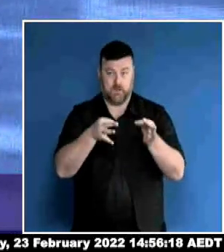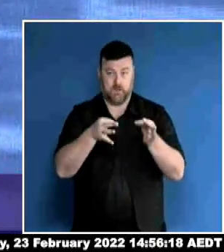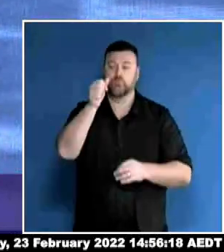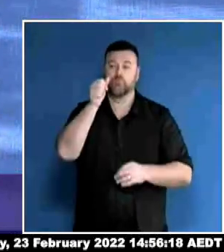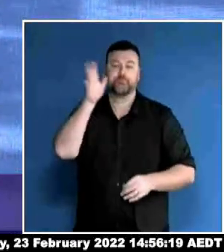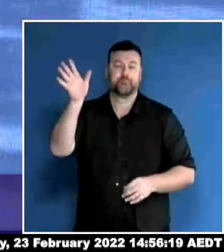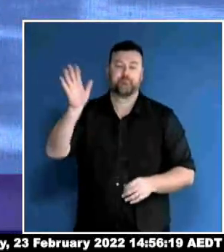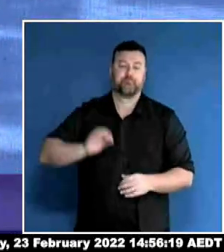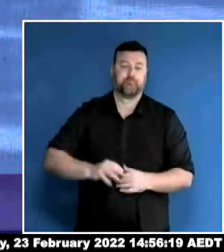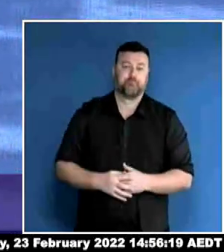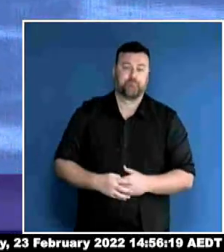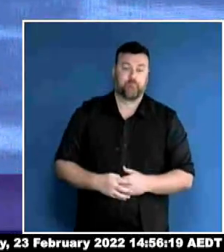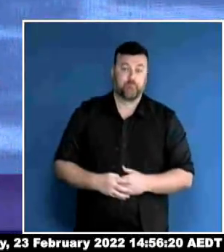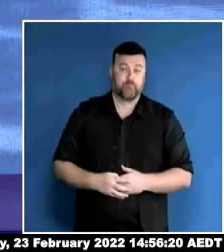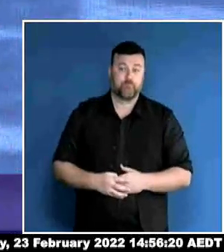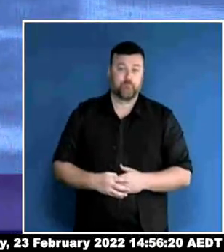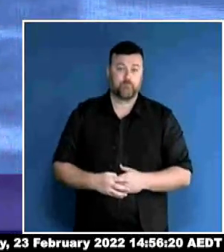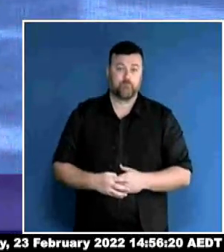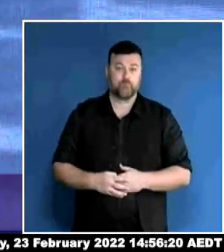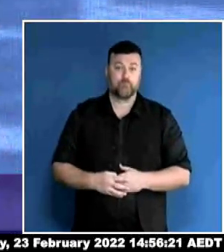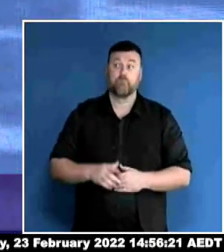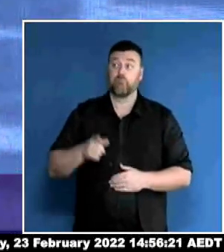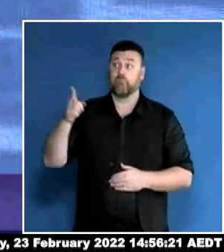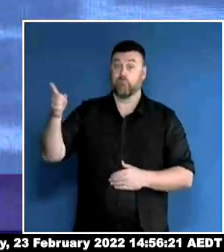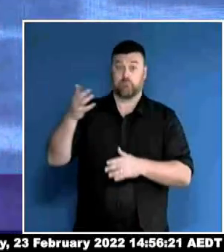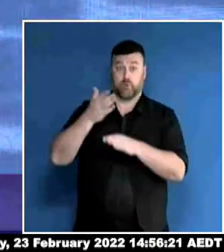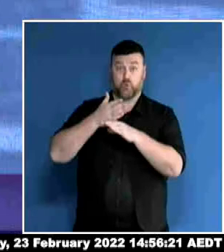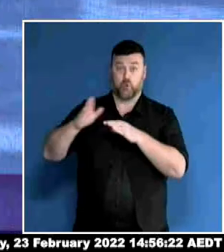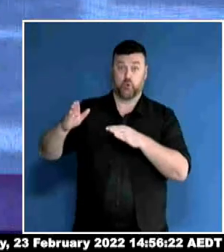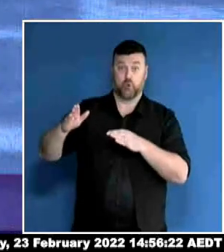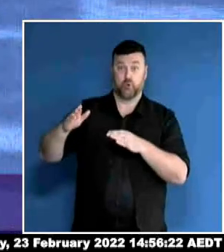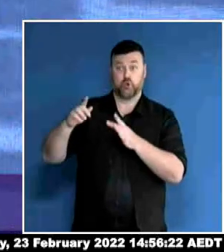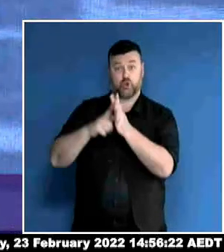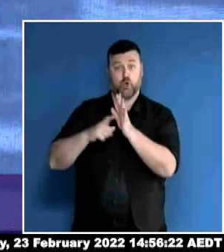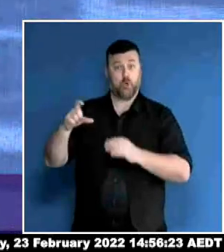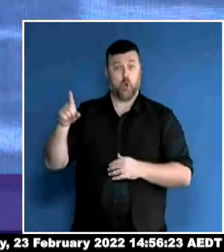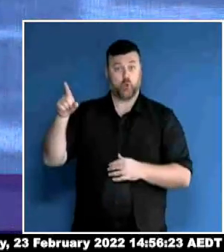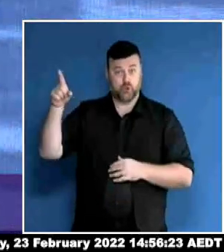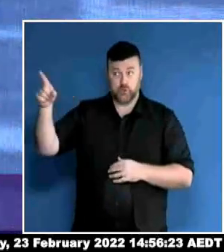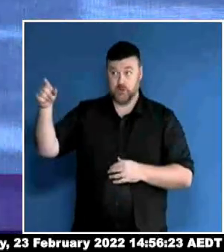Did the new job coach explain why you had to sign a new job plan?